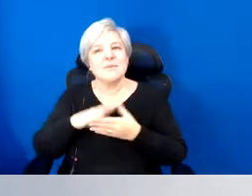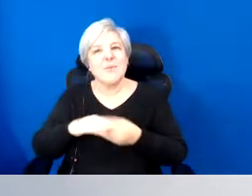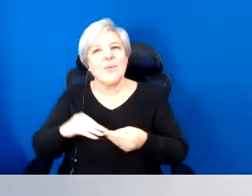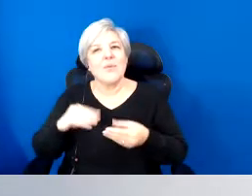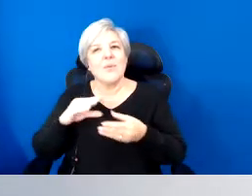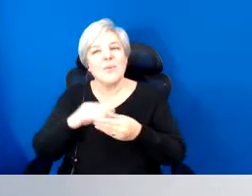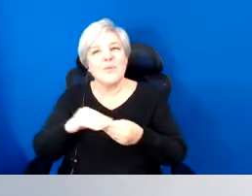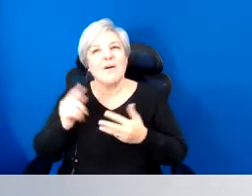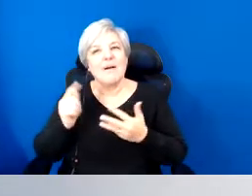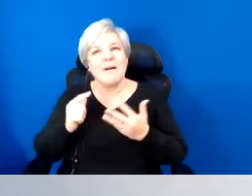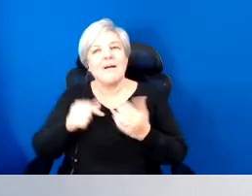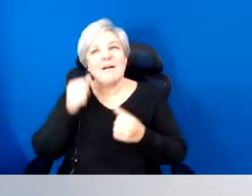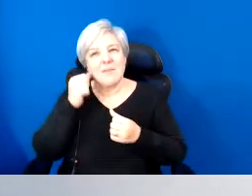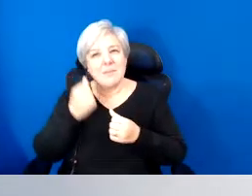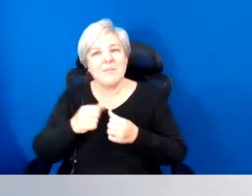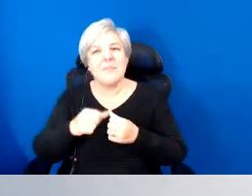What is it telling you about what